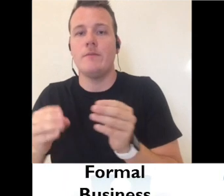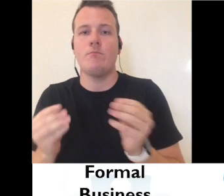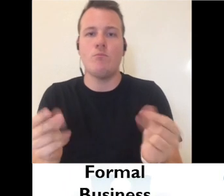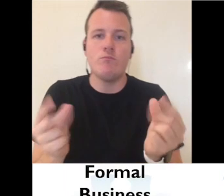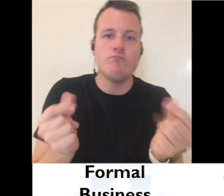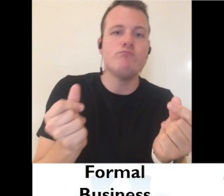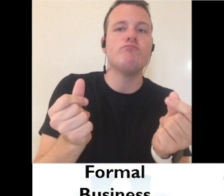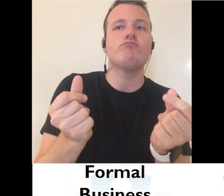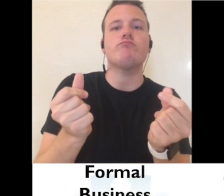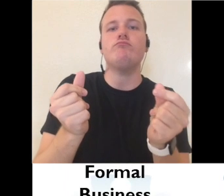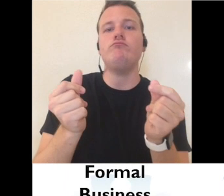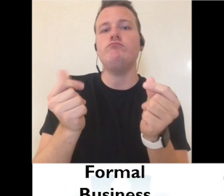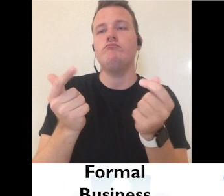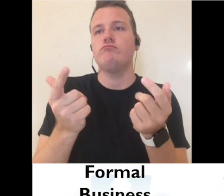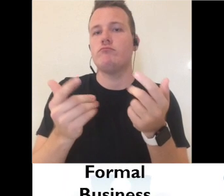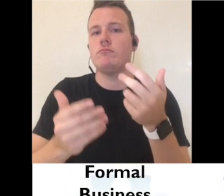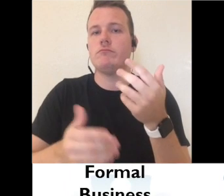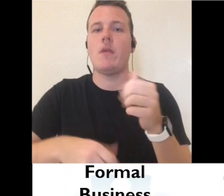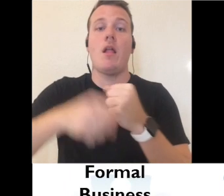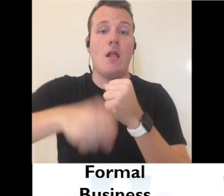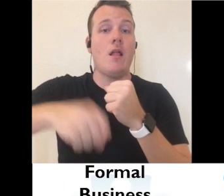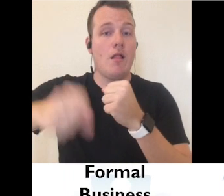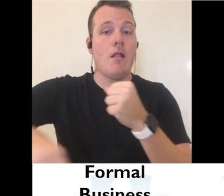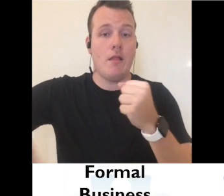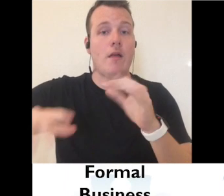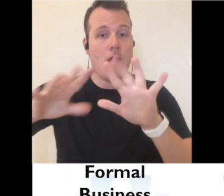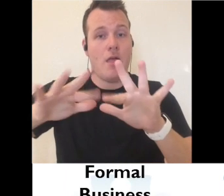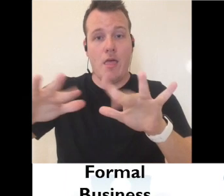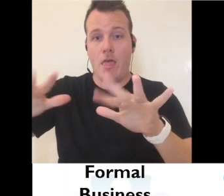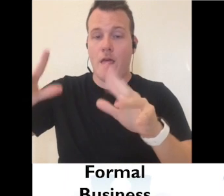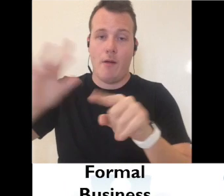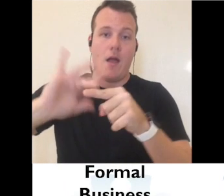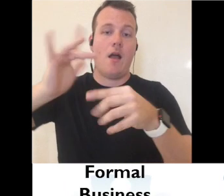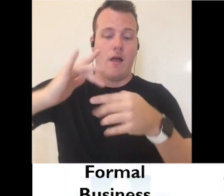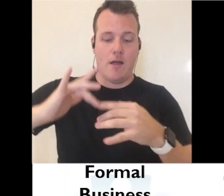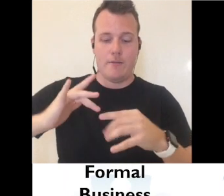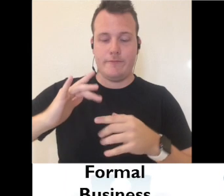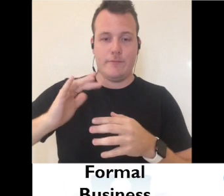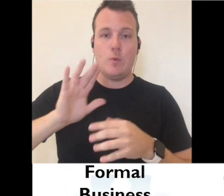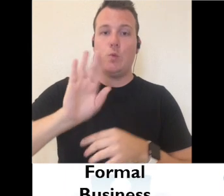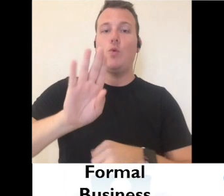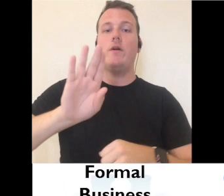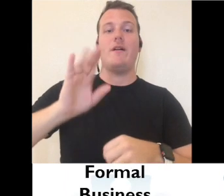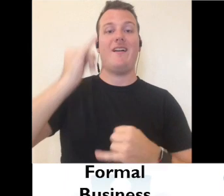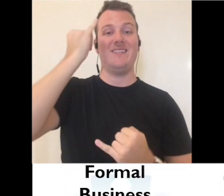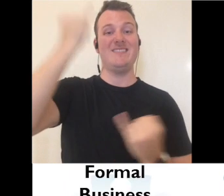done correctly currently. Now the practice overview is another section, and